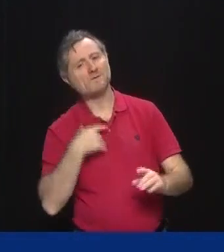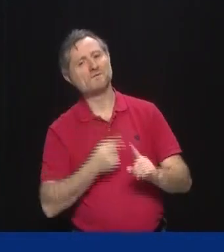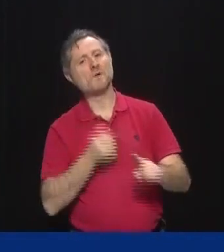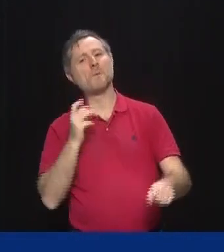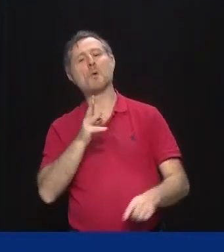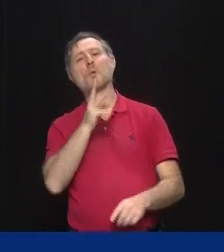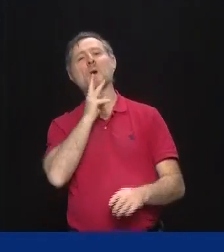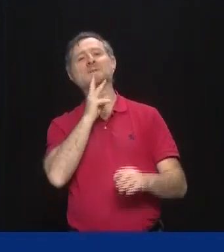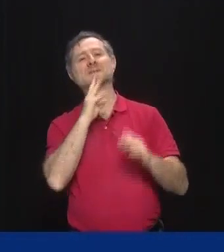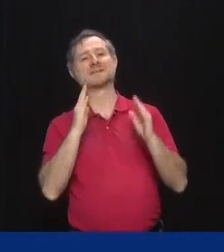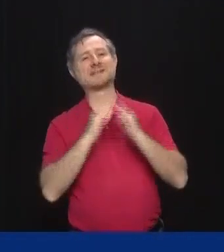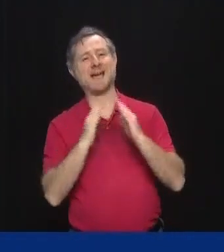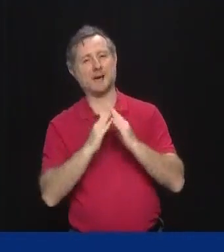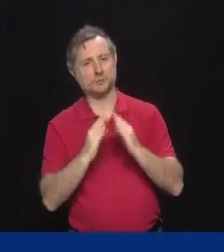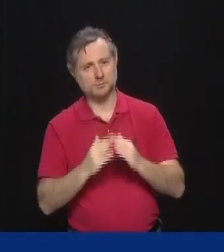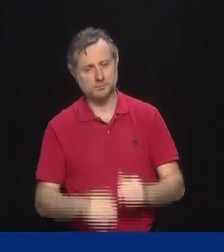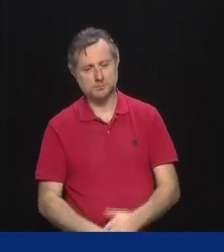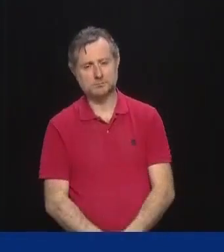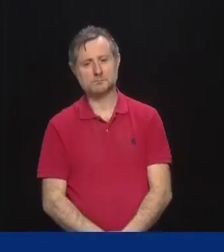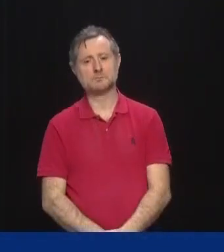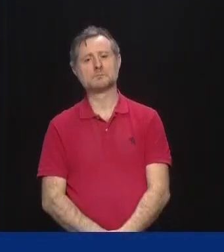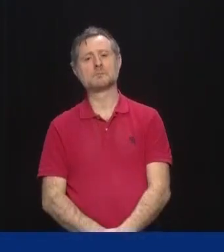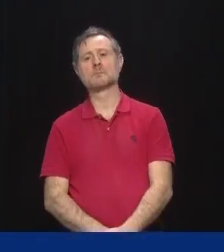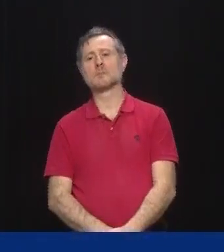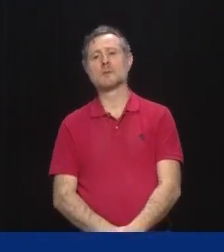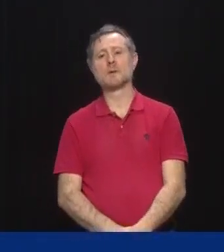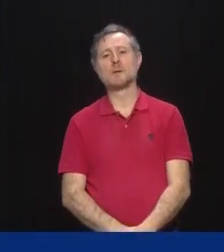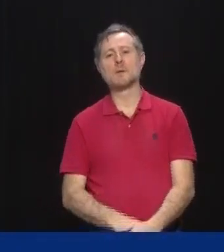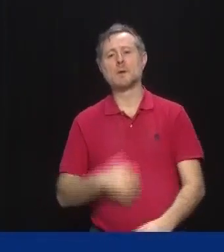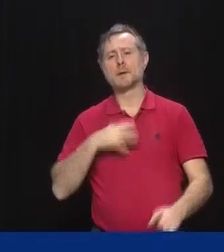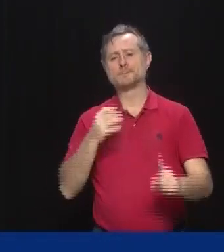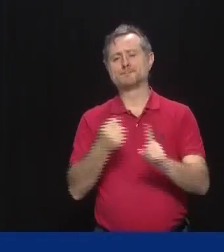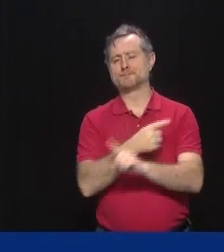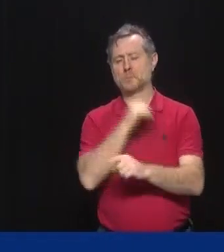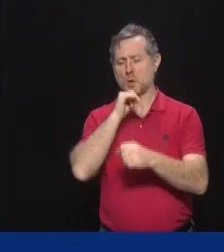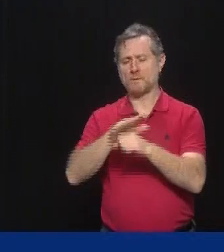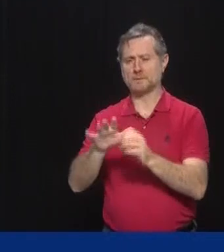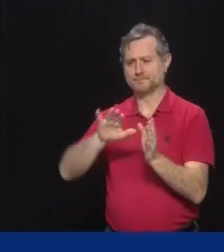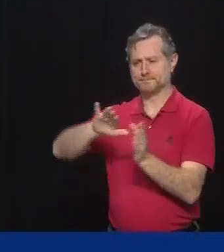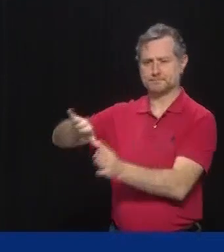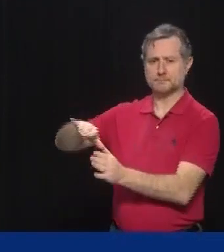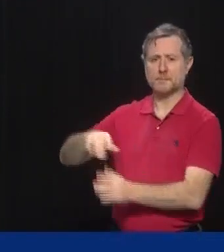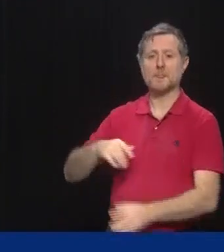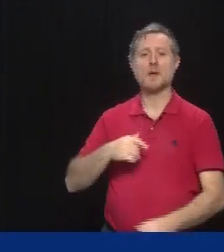COLE, WWNY TV. JEFF? Reporter: GOVERNOR, HOW ARE YOU? HEY, JEFF.